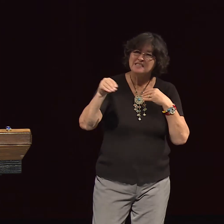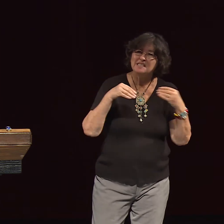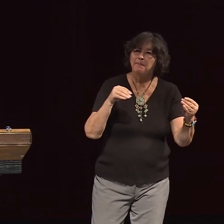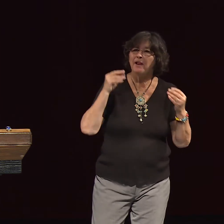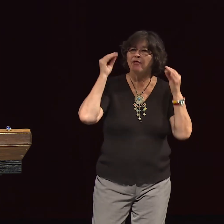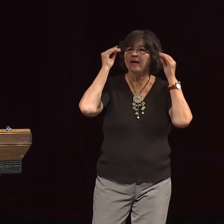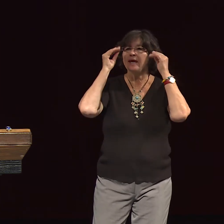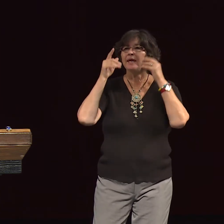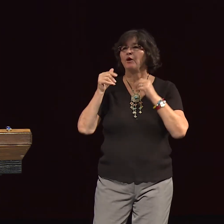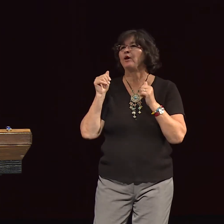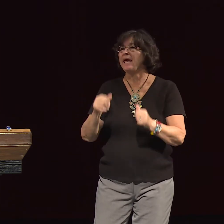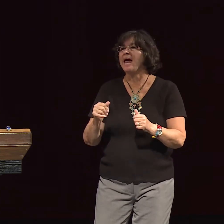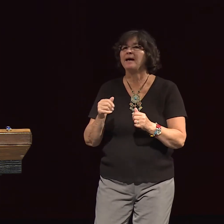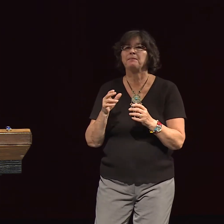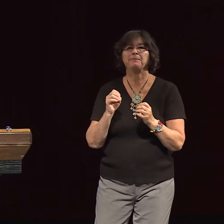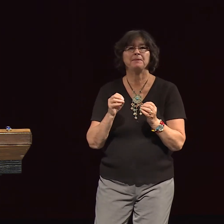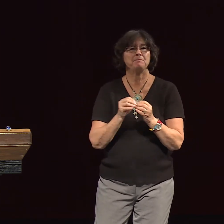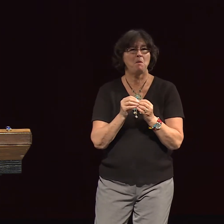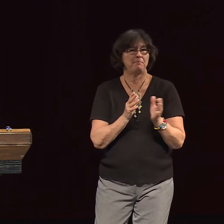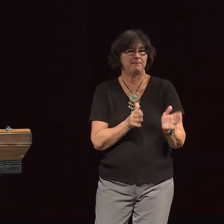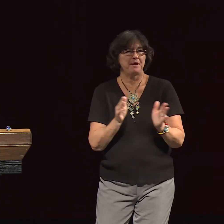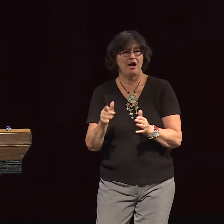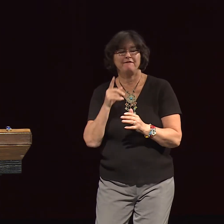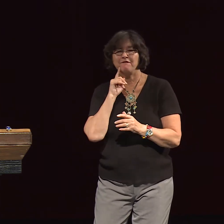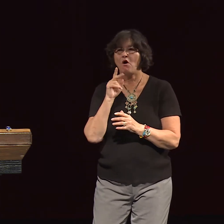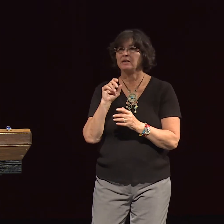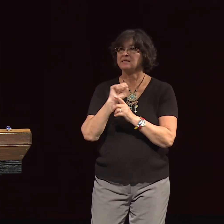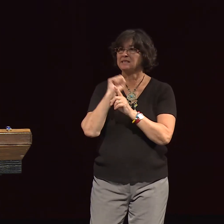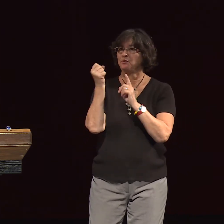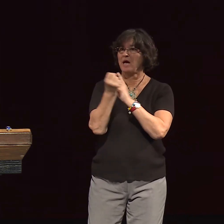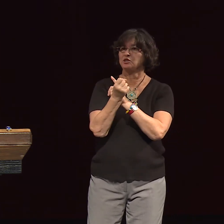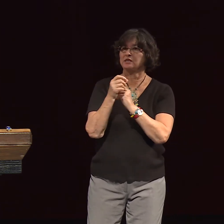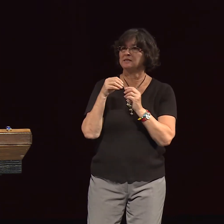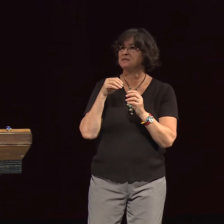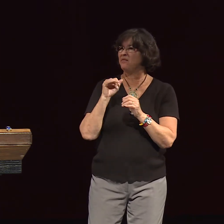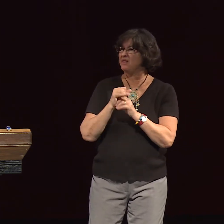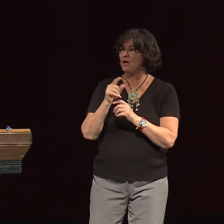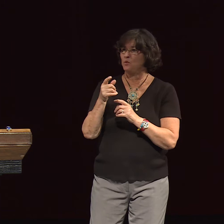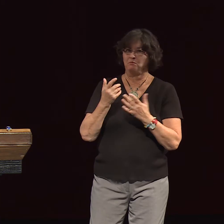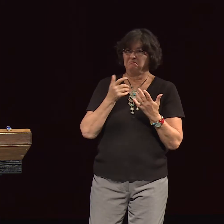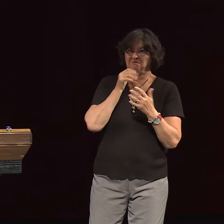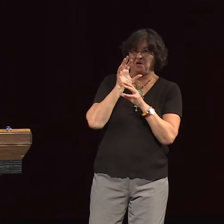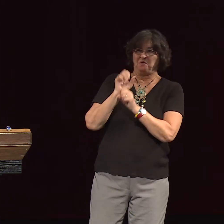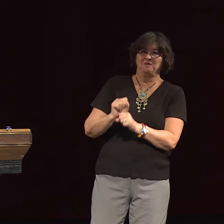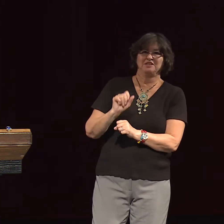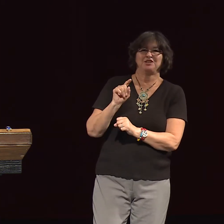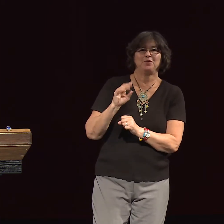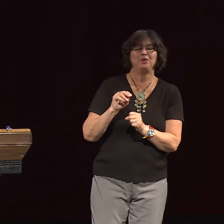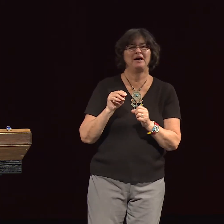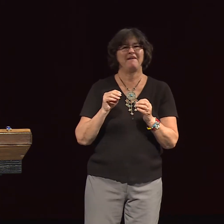in several languages actually have, um, better skills and more cognitive ability